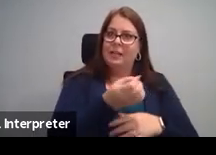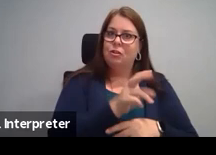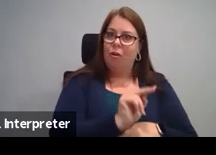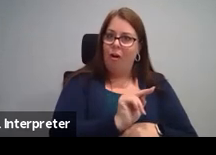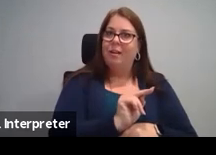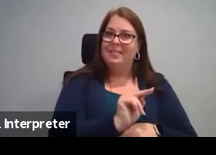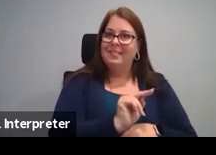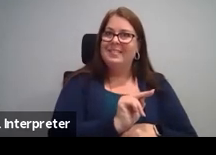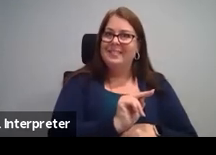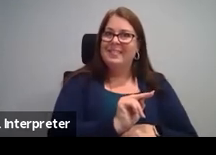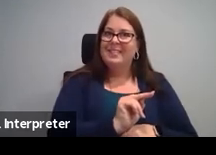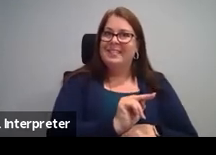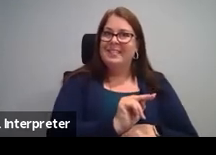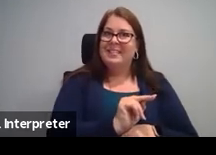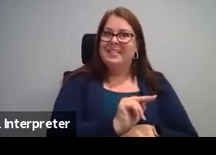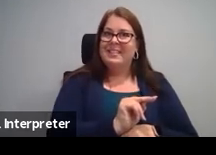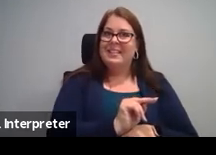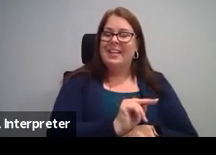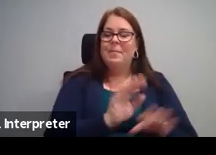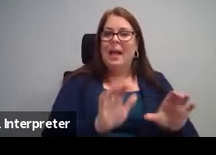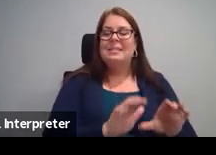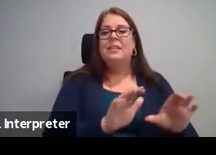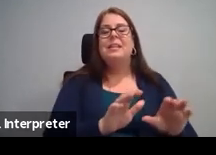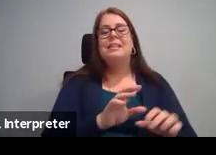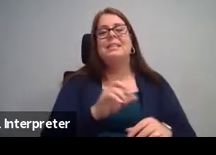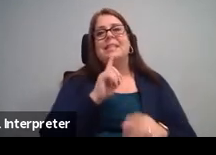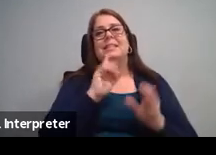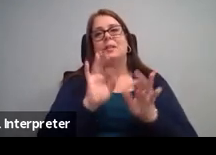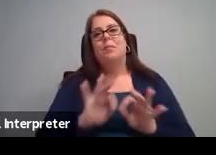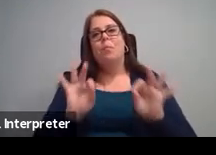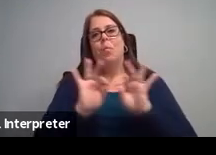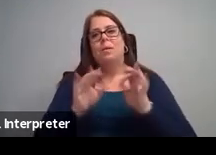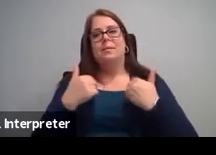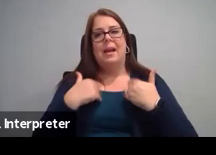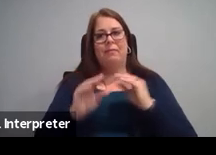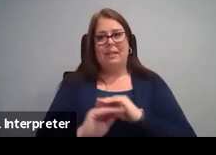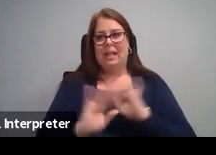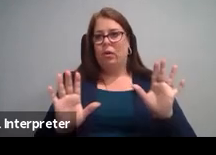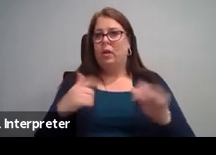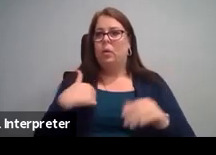Laurie Arnold: It's important to like have clarity. I mean, I think now we should just assume everything is fully online.